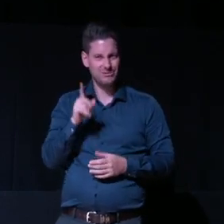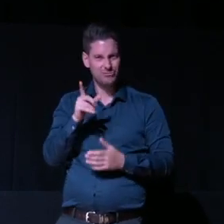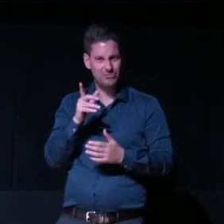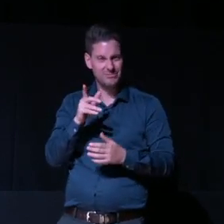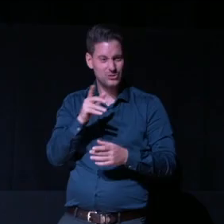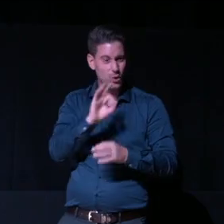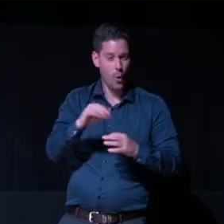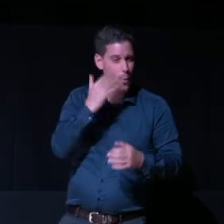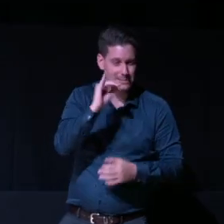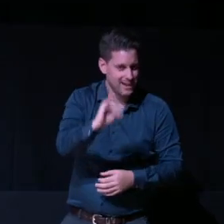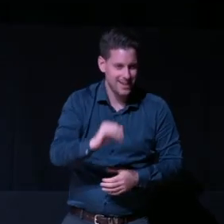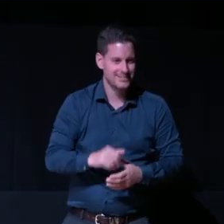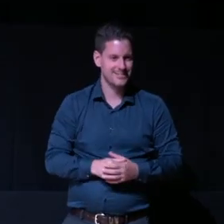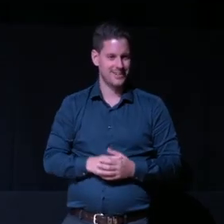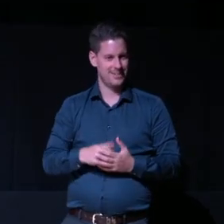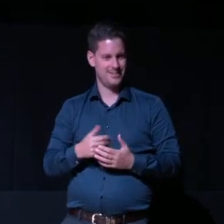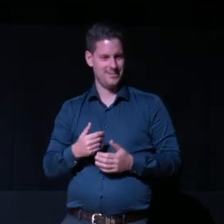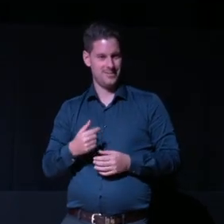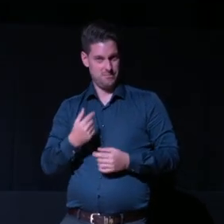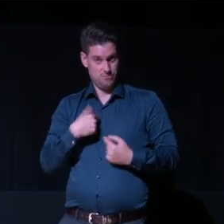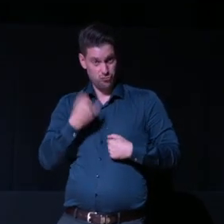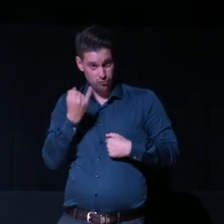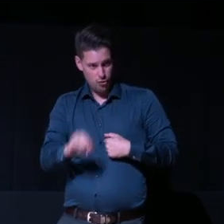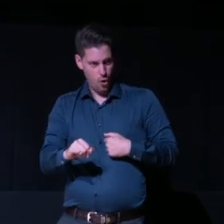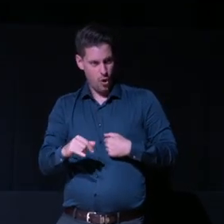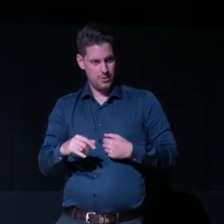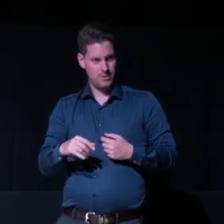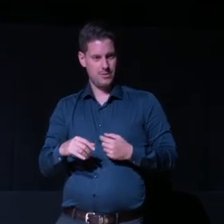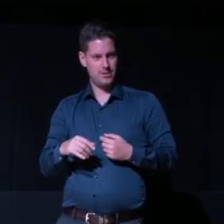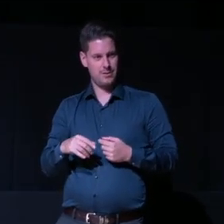comedy because it's a kind of interesting art form that plays at the edge